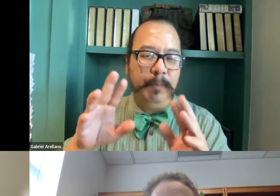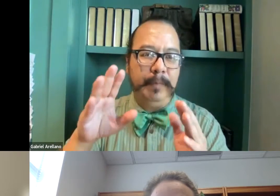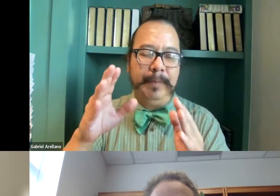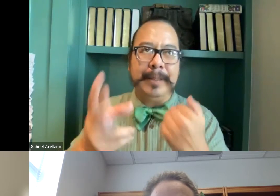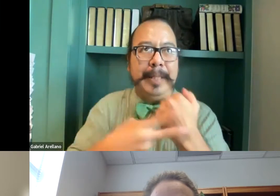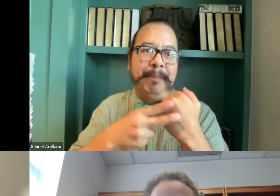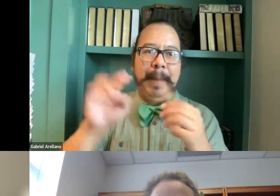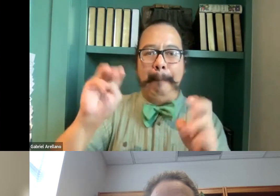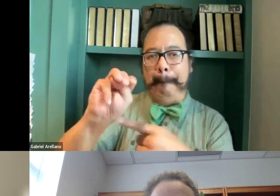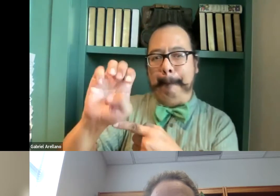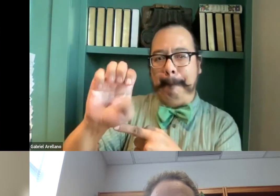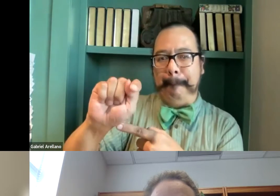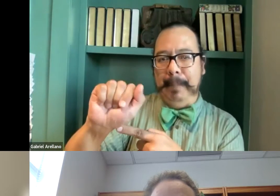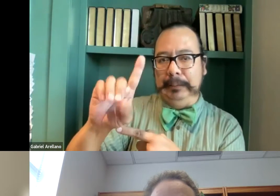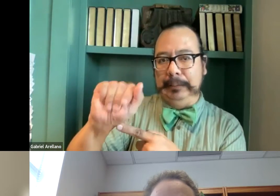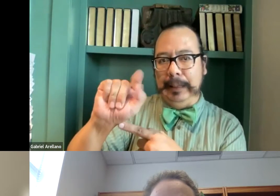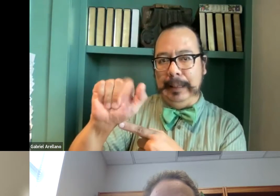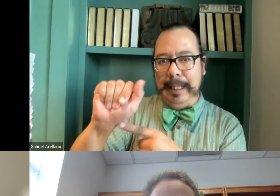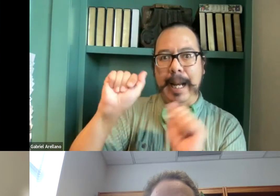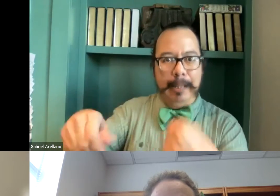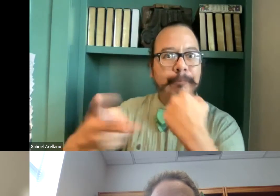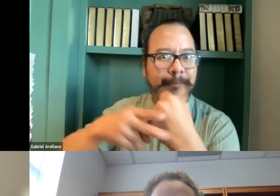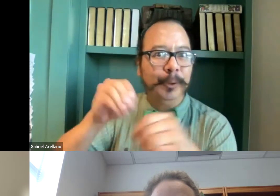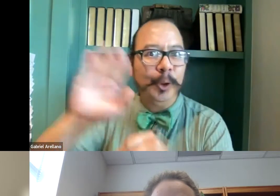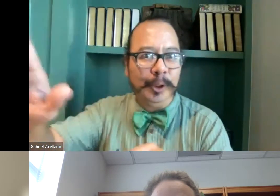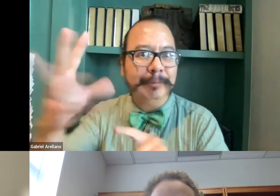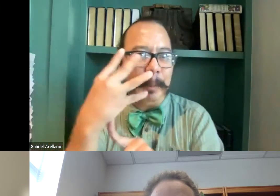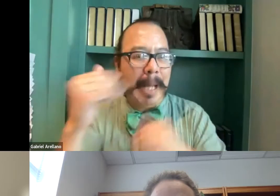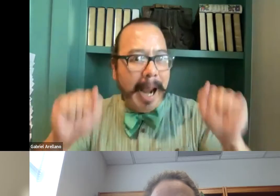Sign Language Interpreter | Paola Morales del Castillo, they: uh that allows you to store um and save media.